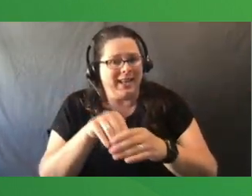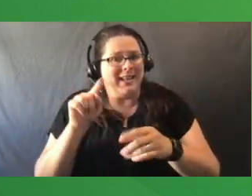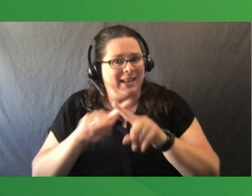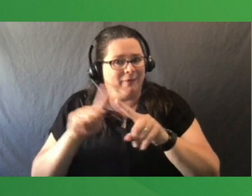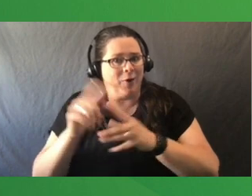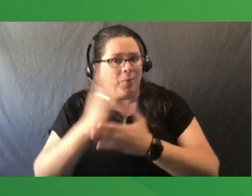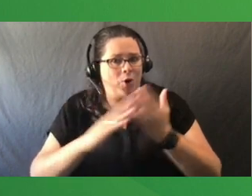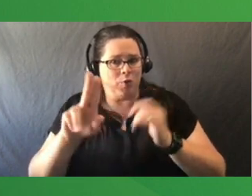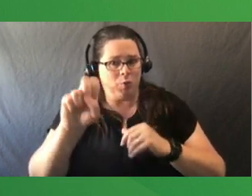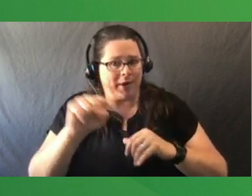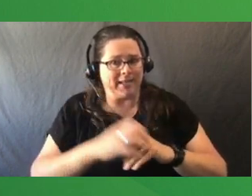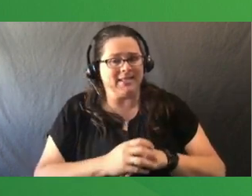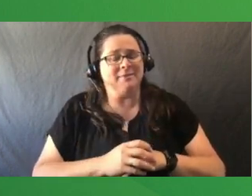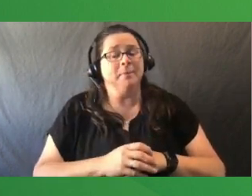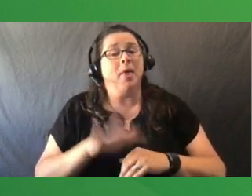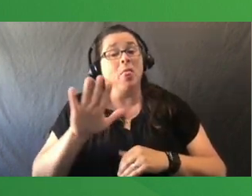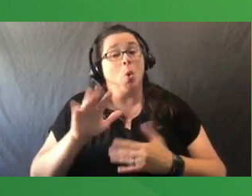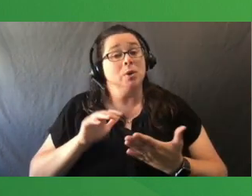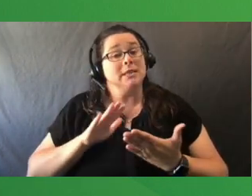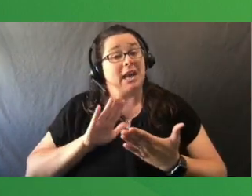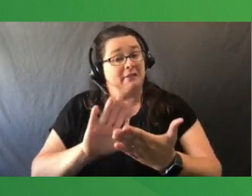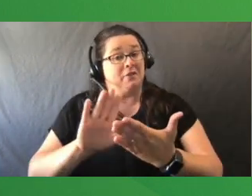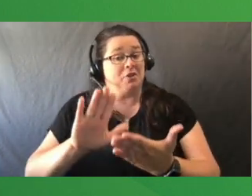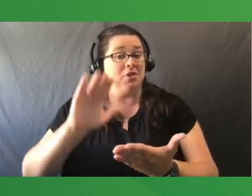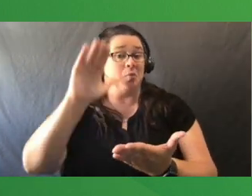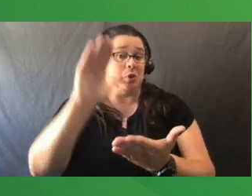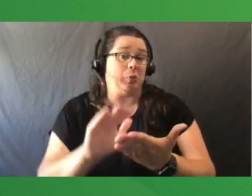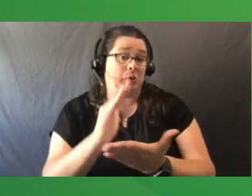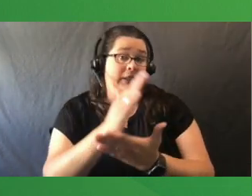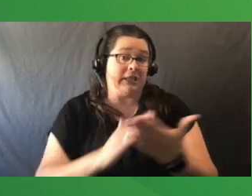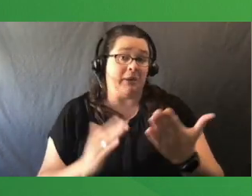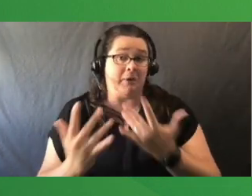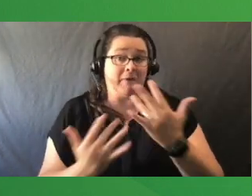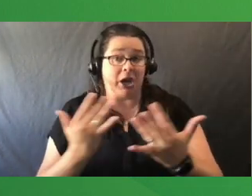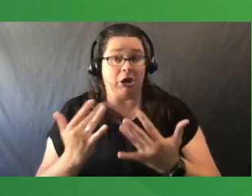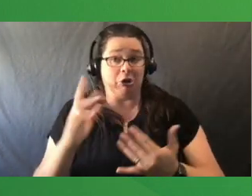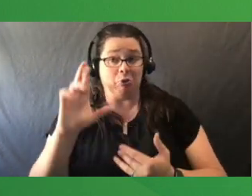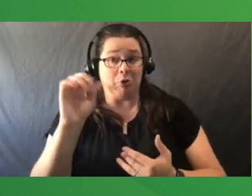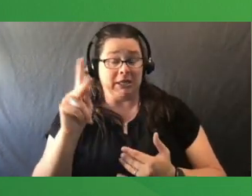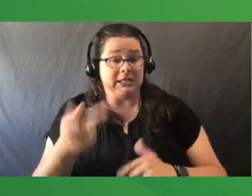While these efforts can reduce some of the fire risk that's built up in our forests,